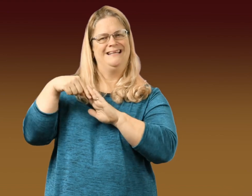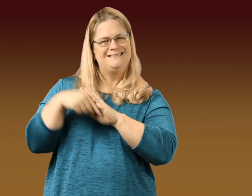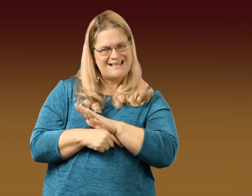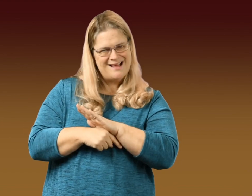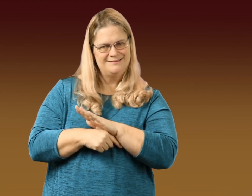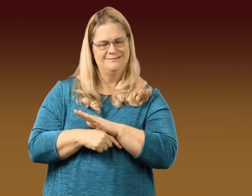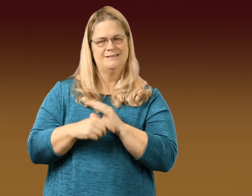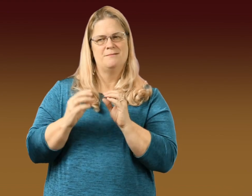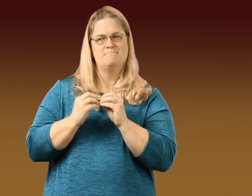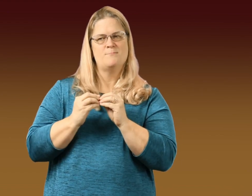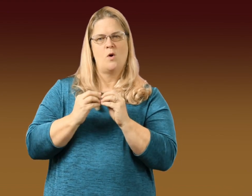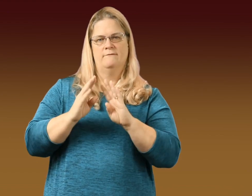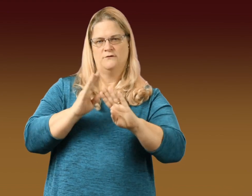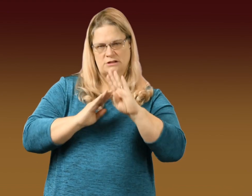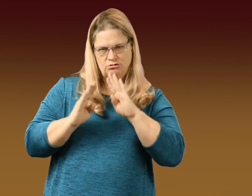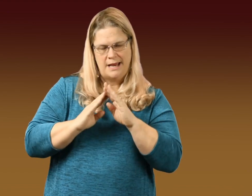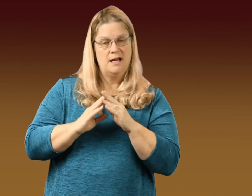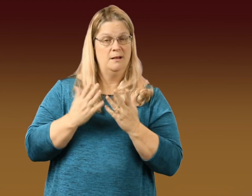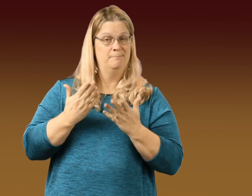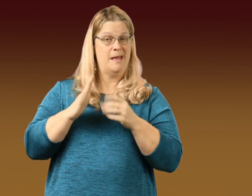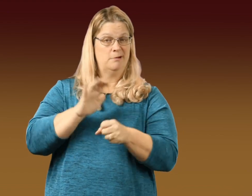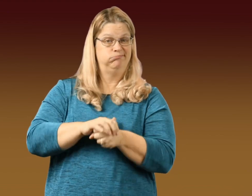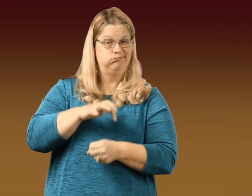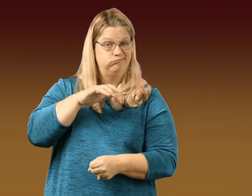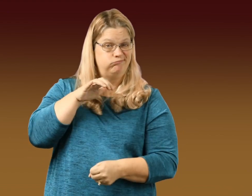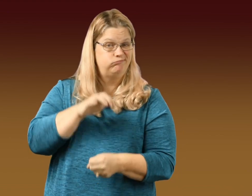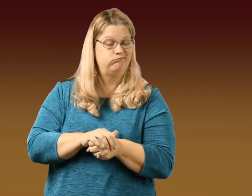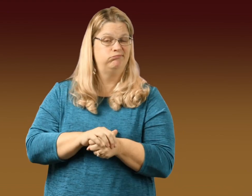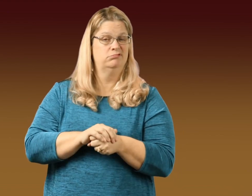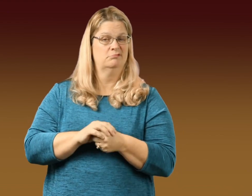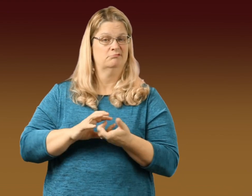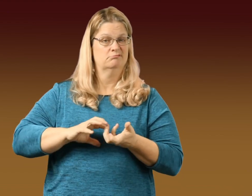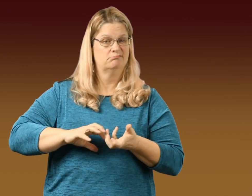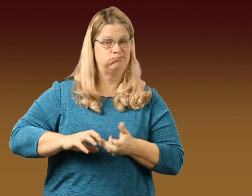with greater frustration, perhaps temper tantrums, further disruption.